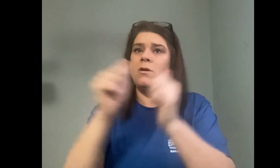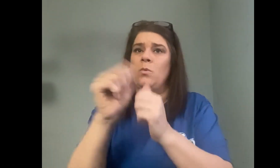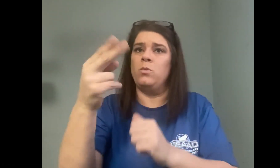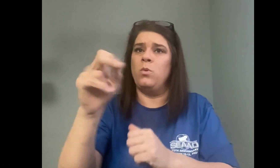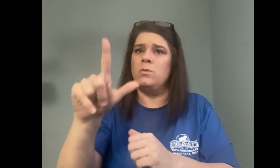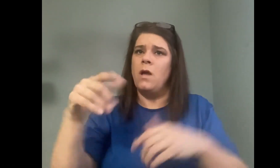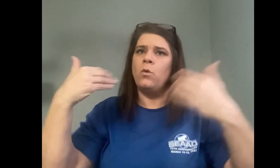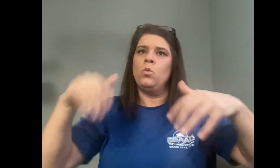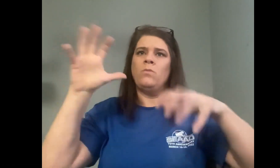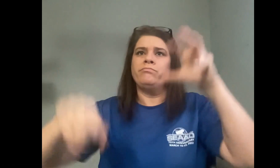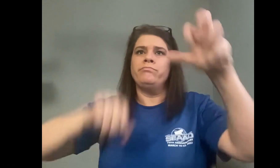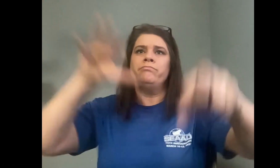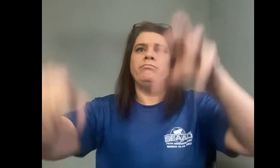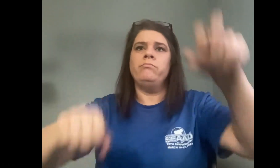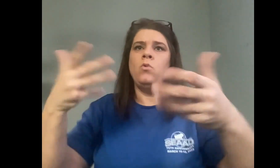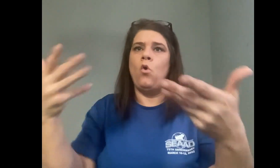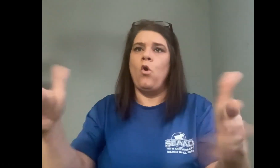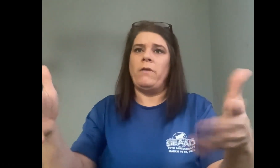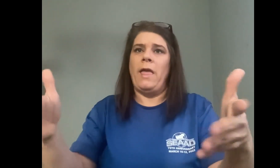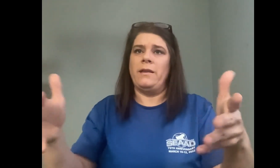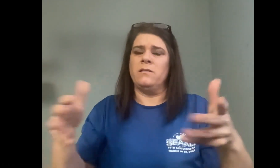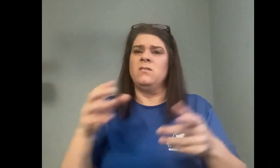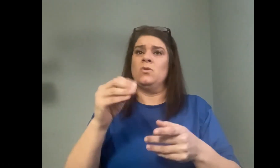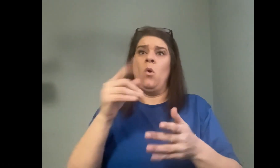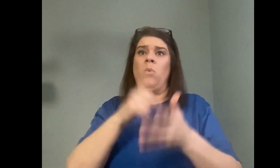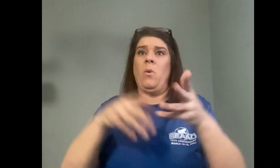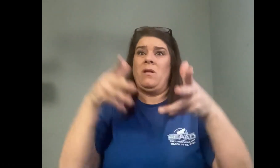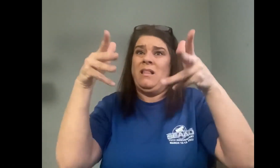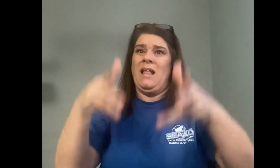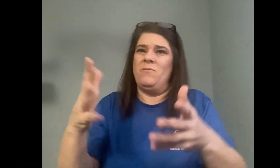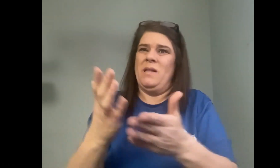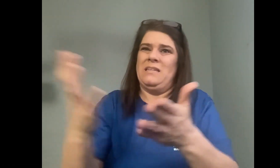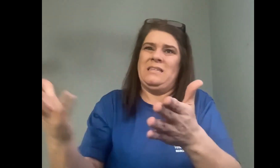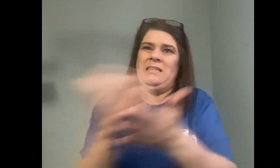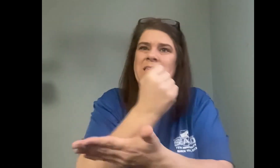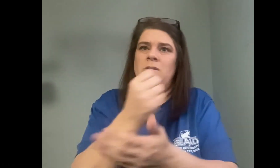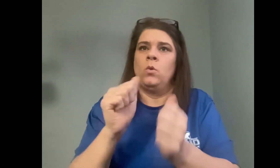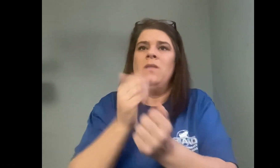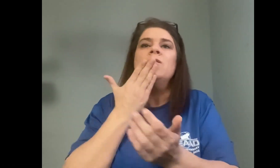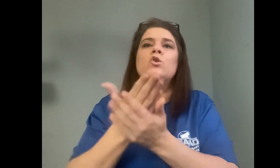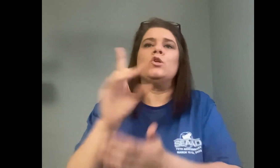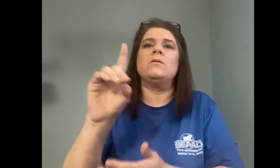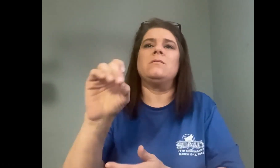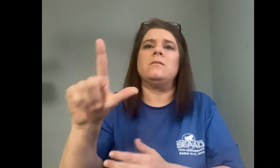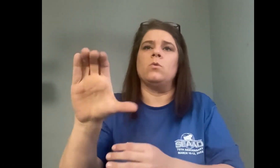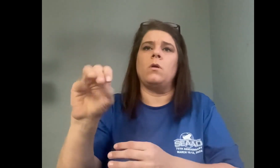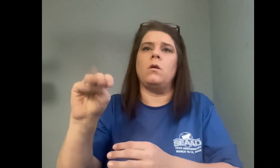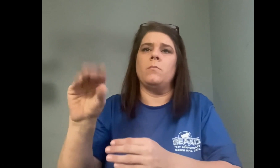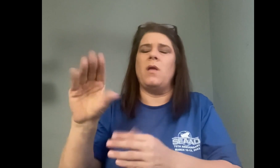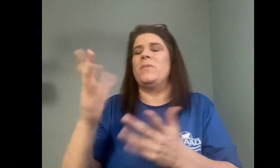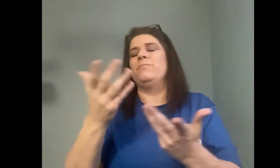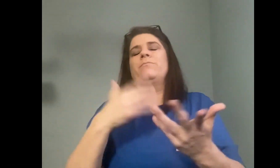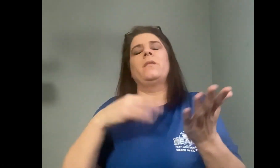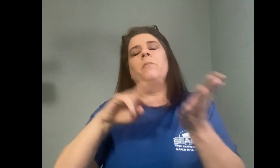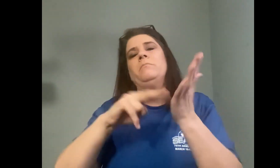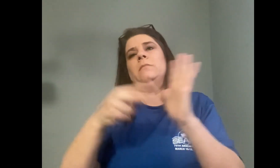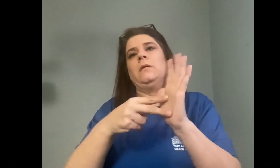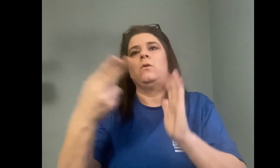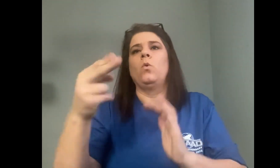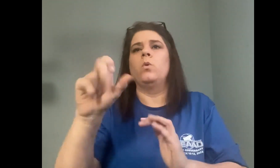To check out the hotels because a lot of the rooms are already being taken. You want to take advantage of